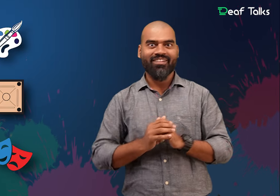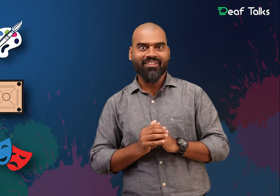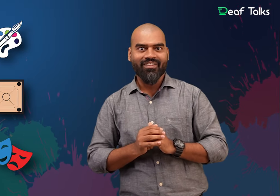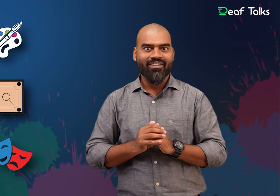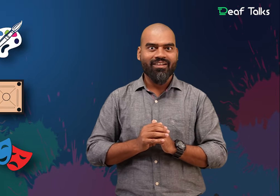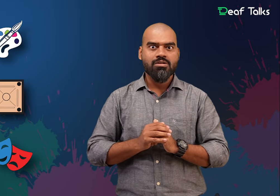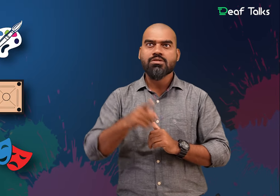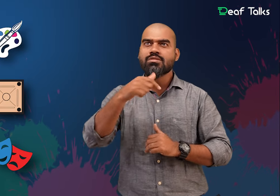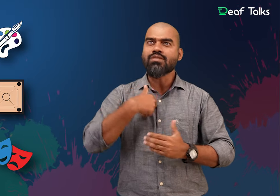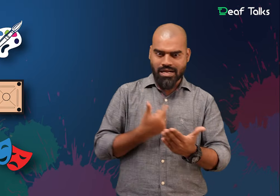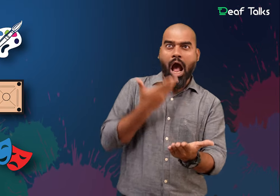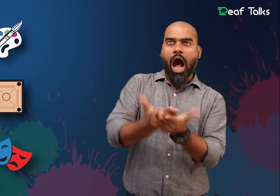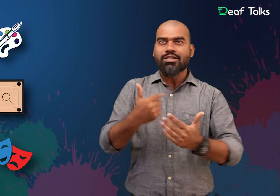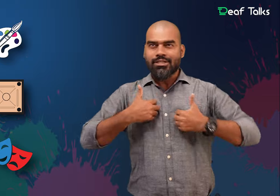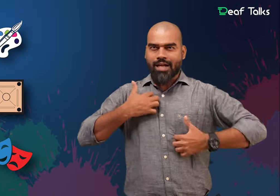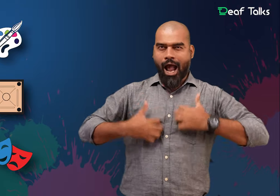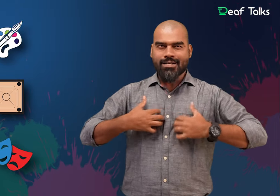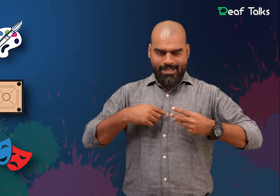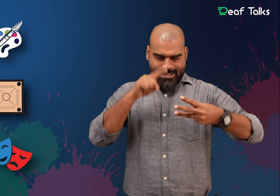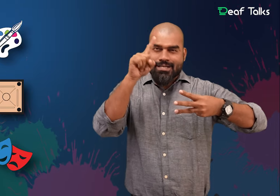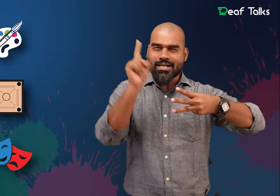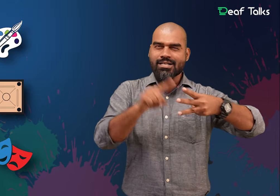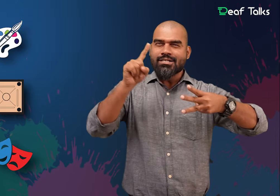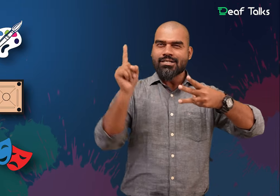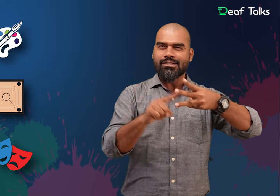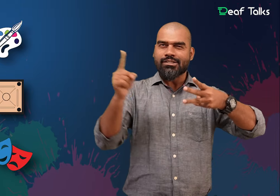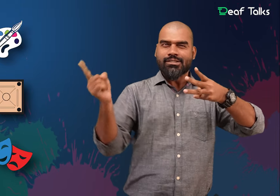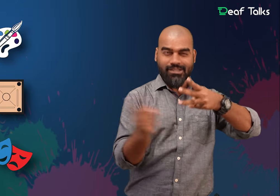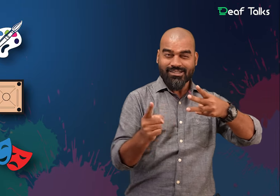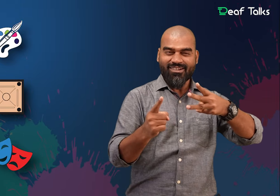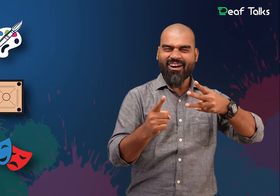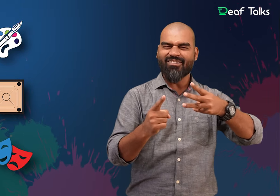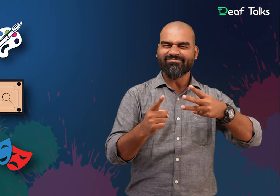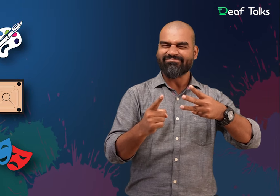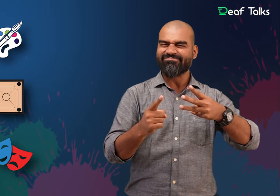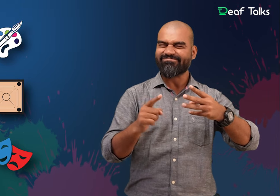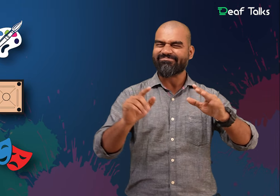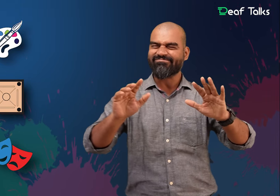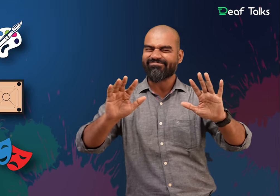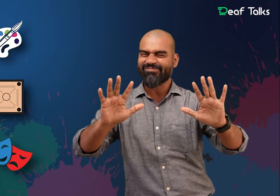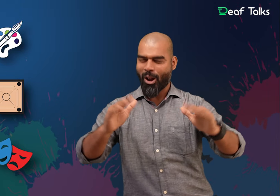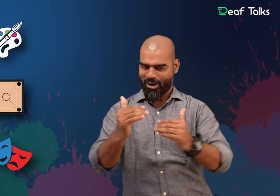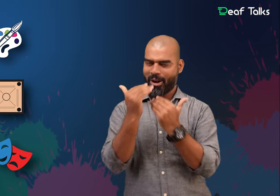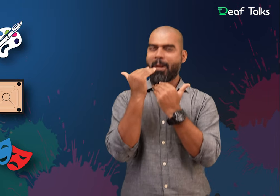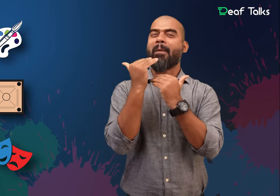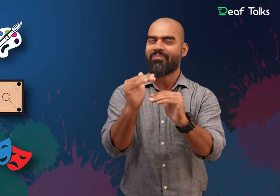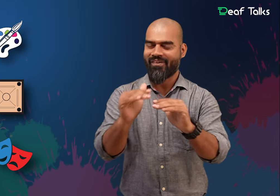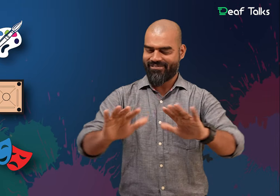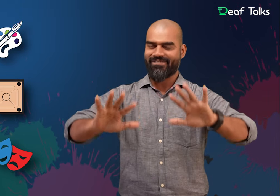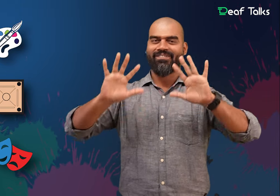Participation Details: